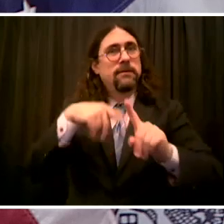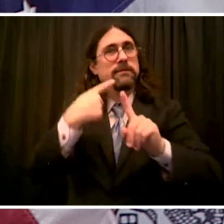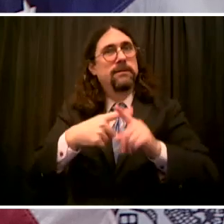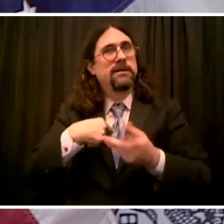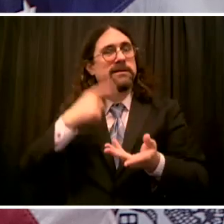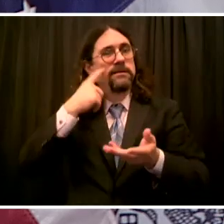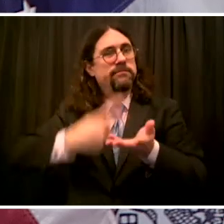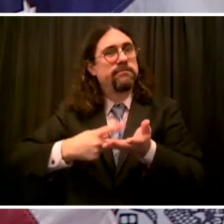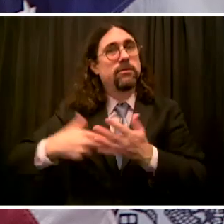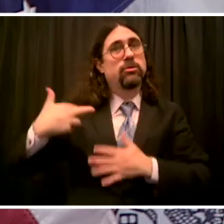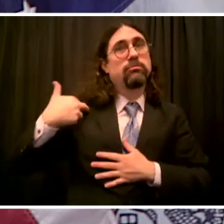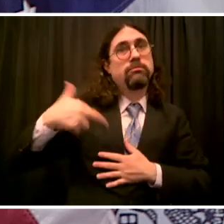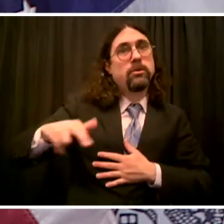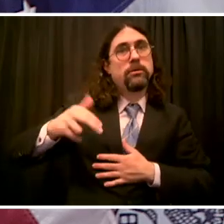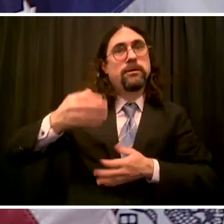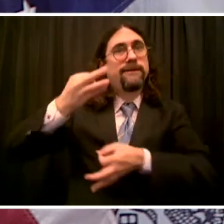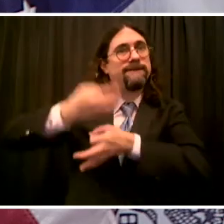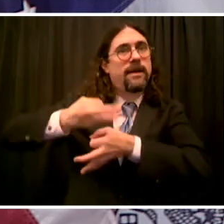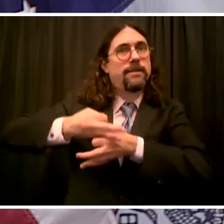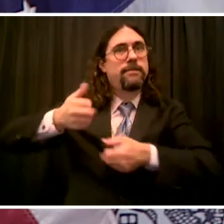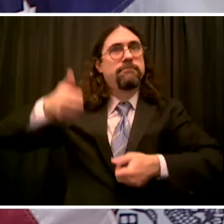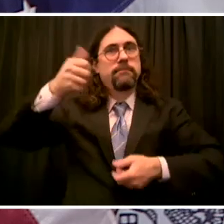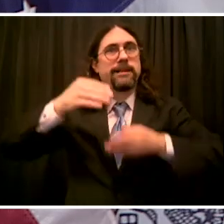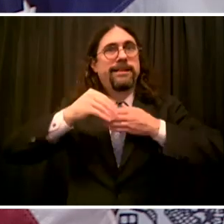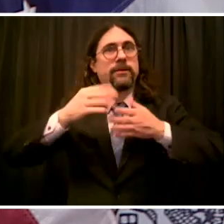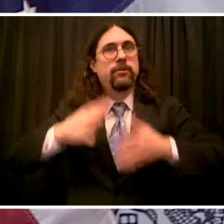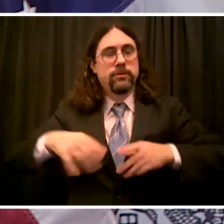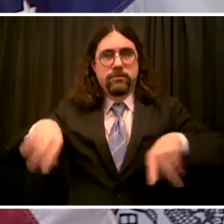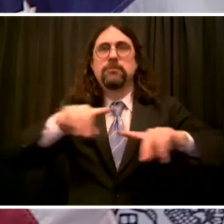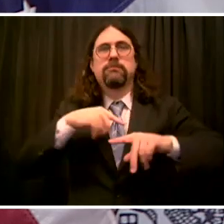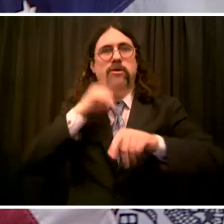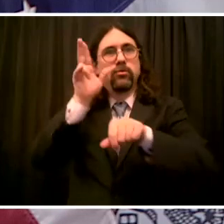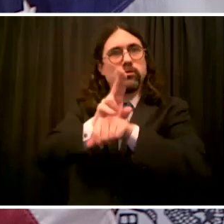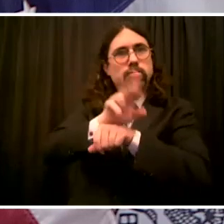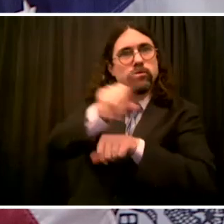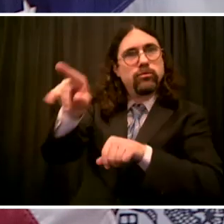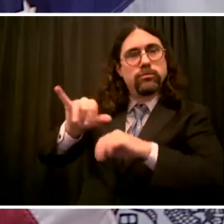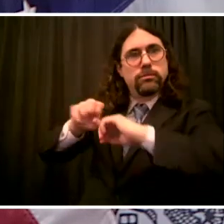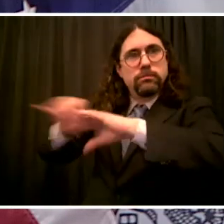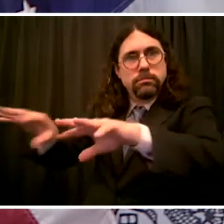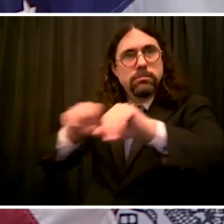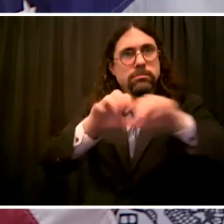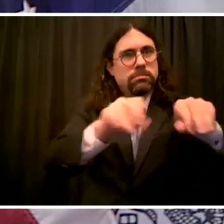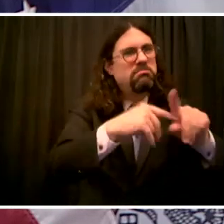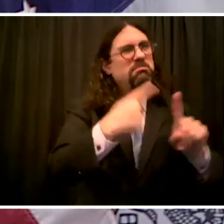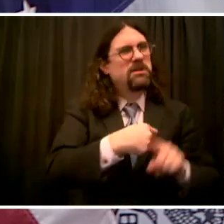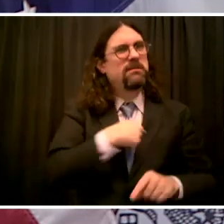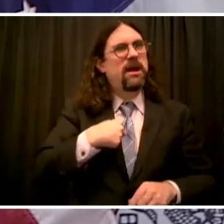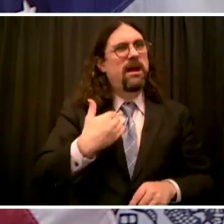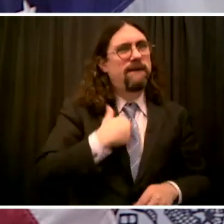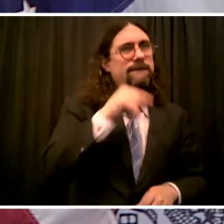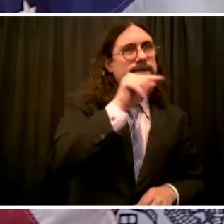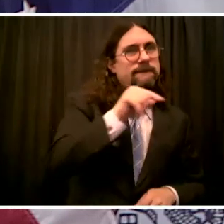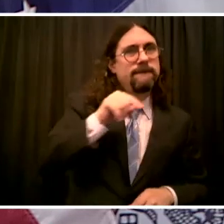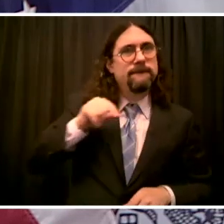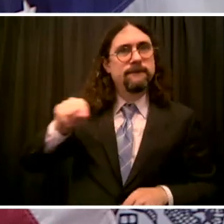GOING OUTIN THEIR OWN OMCMUNITIES. EDUCATING THE PEOPLE. YOU'RE GOING TO SEE MORE OF THAT